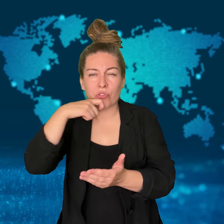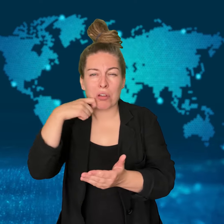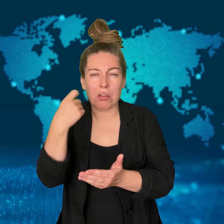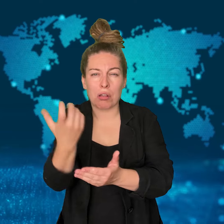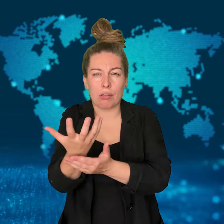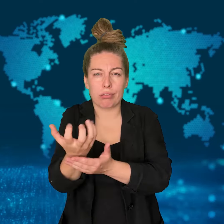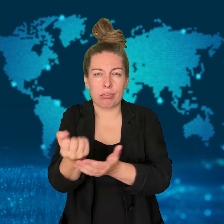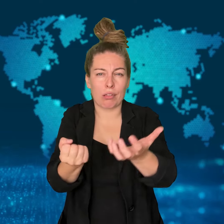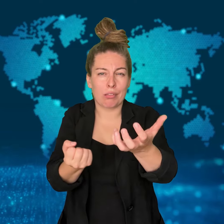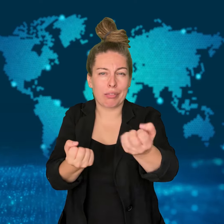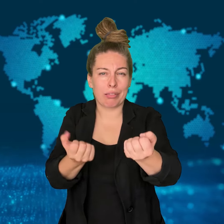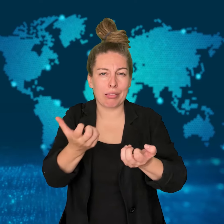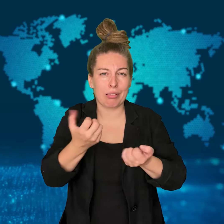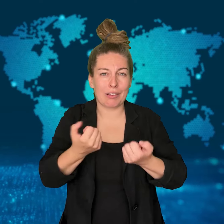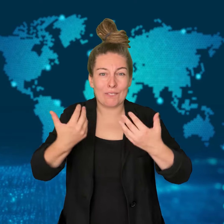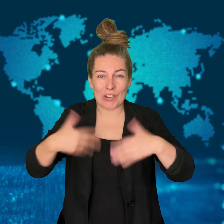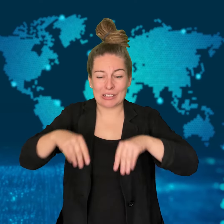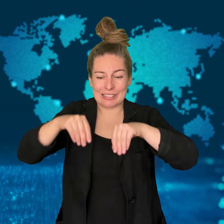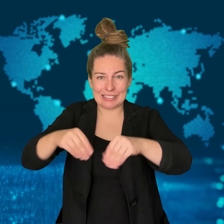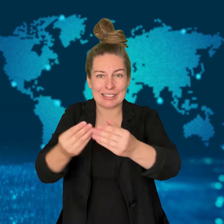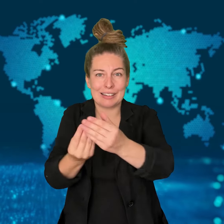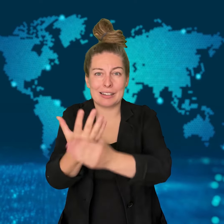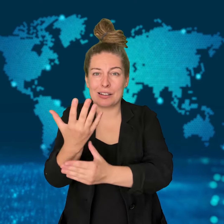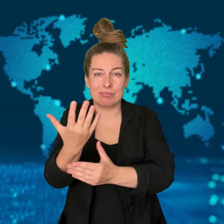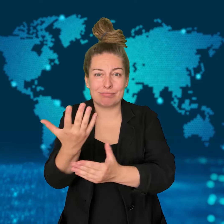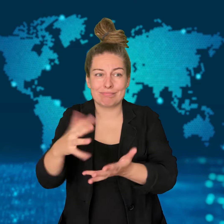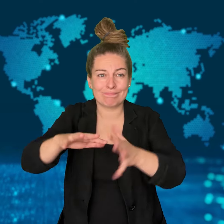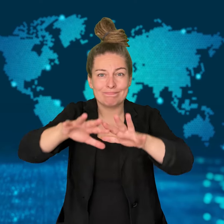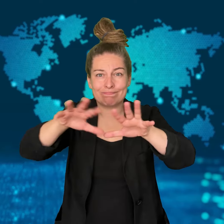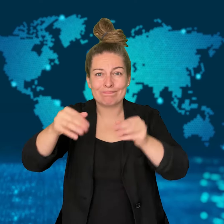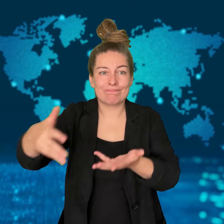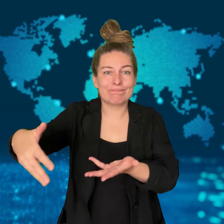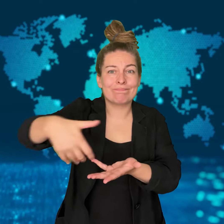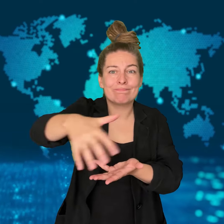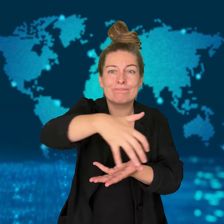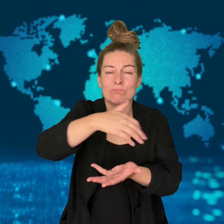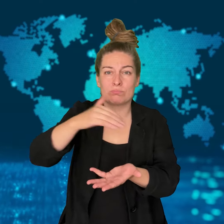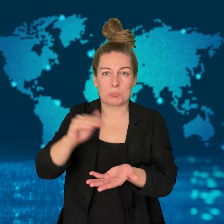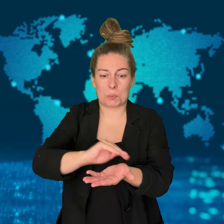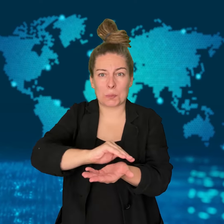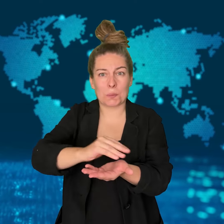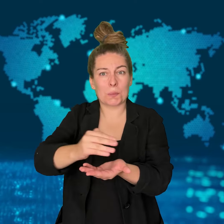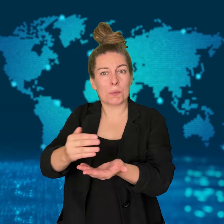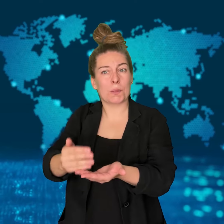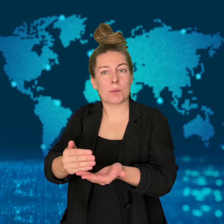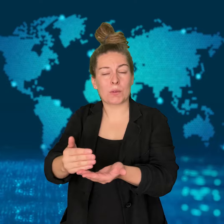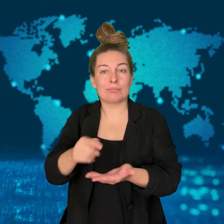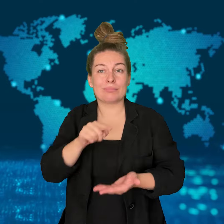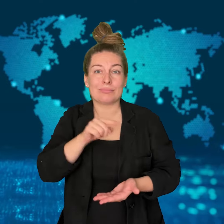The elephant meat can be dried and packaged to provide protein for